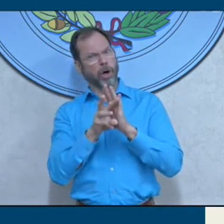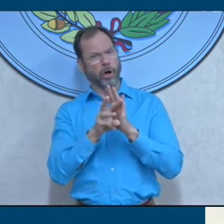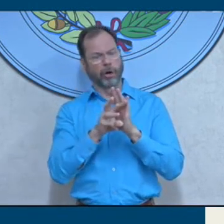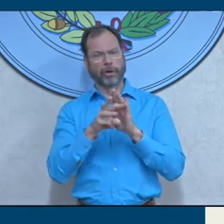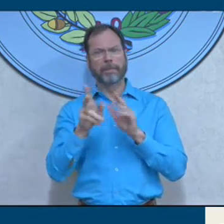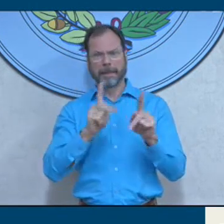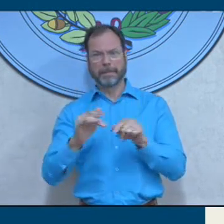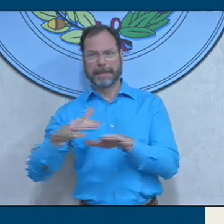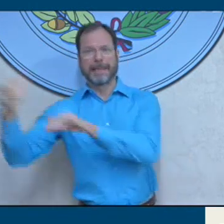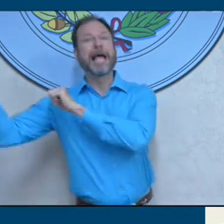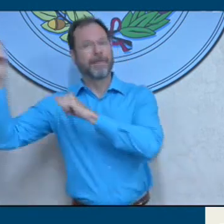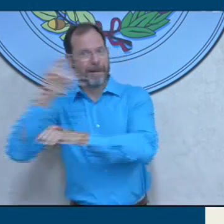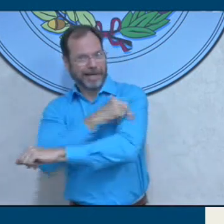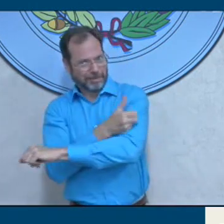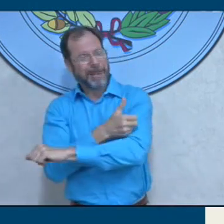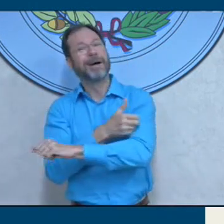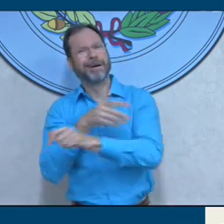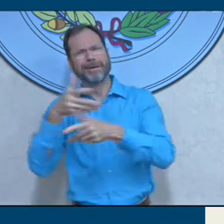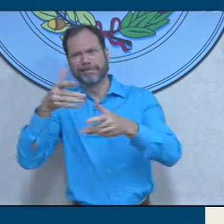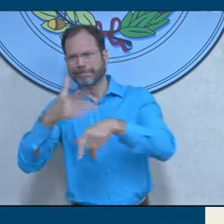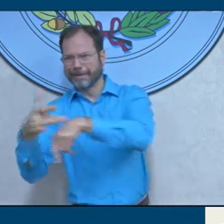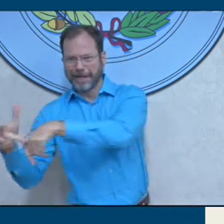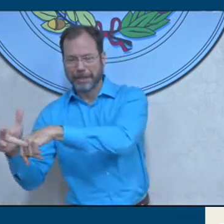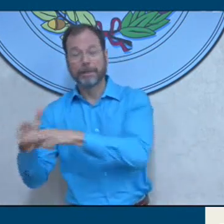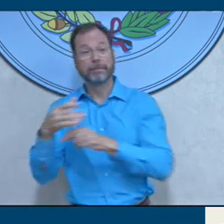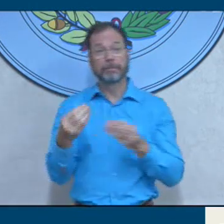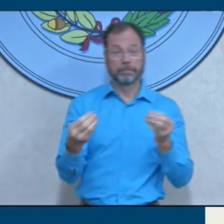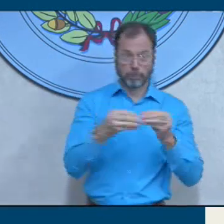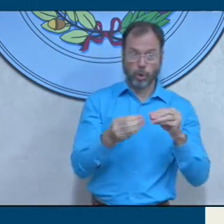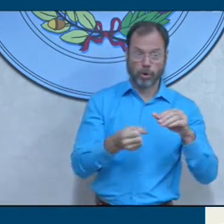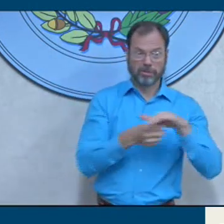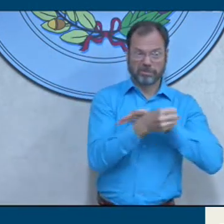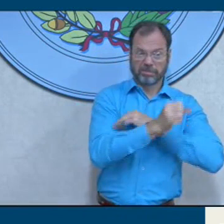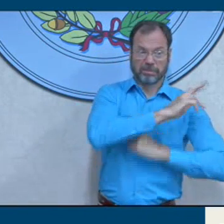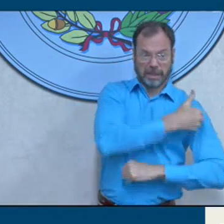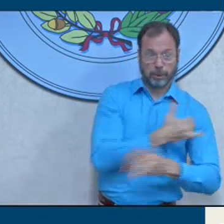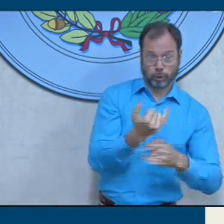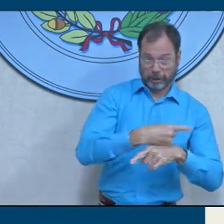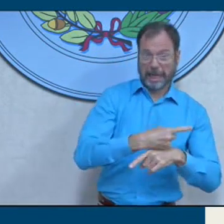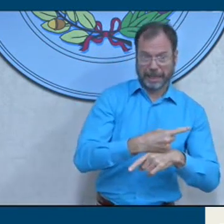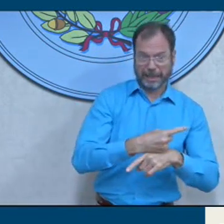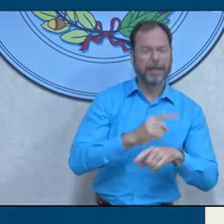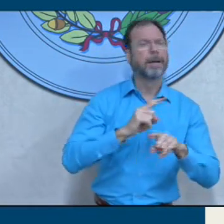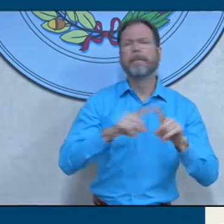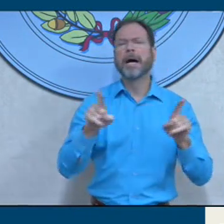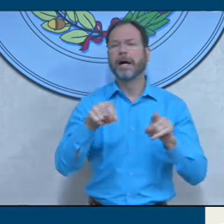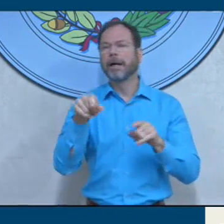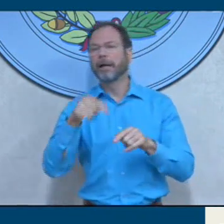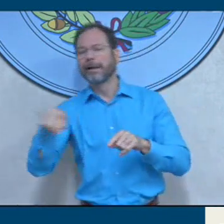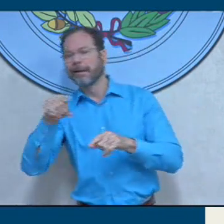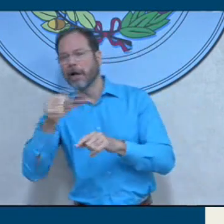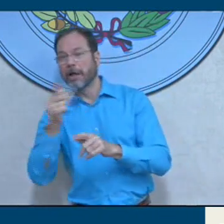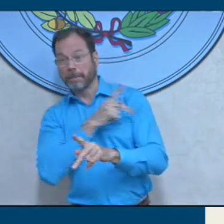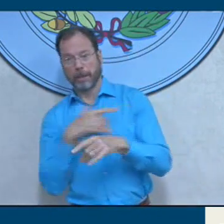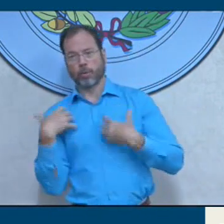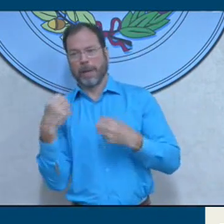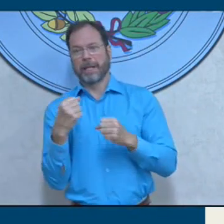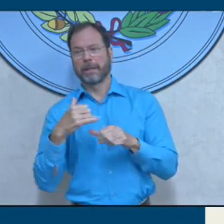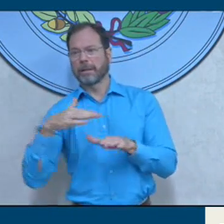BETS. THAT SAID. SEPARATE FROM THAT THERE WERE 308 HOSPITAL BEDS IN THE DALLAS FORT WORTH AREA THAT BECAME AVAILABLE. SO EVEN THOUGH THERE WERE MORE PEOPLE HOSPITALIZED AND DALLAS